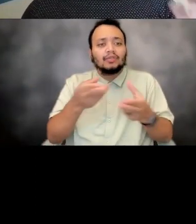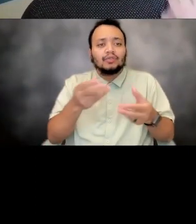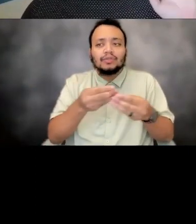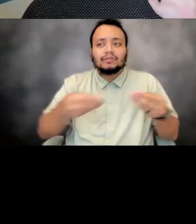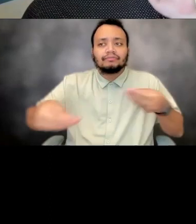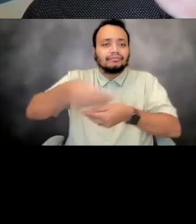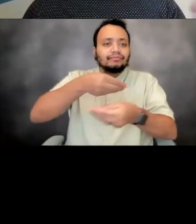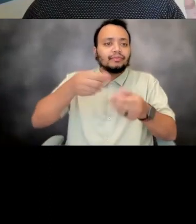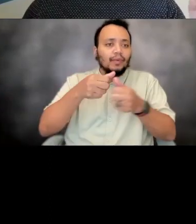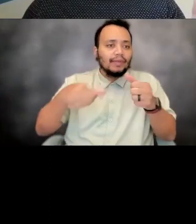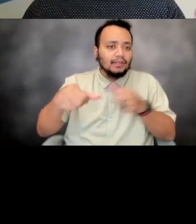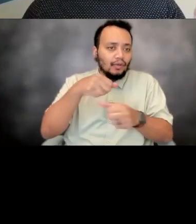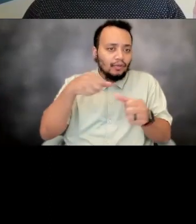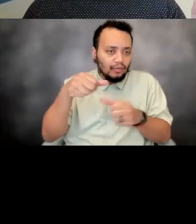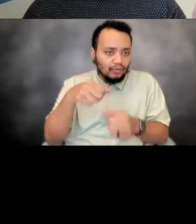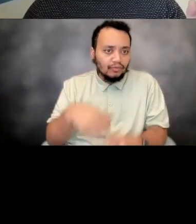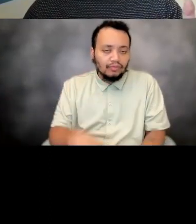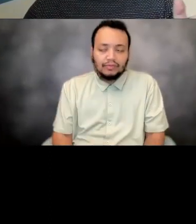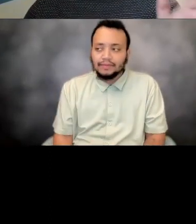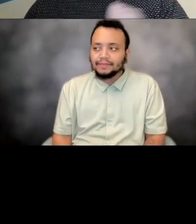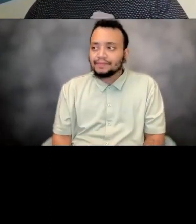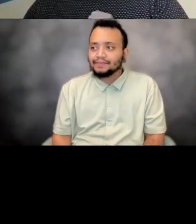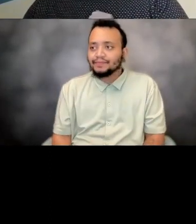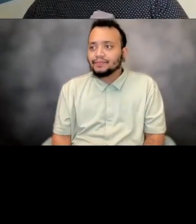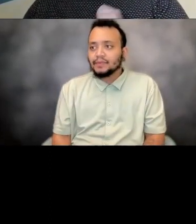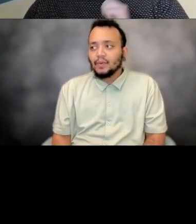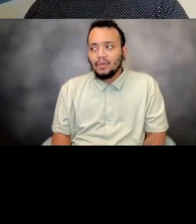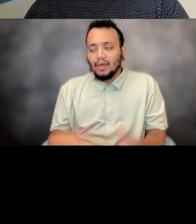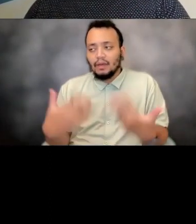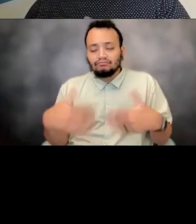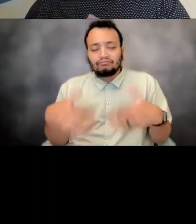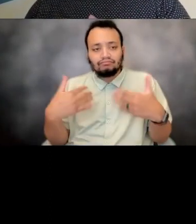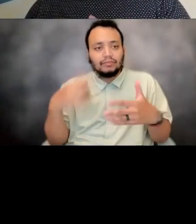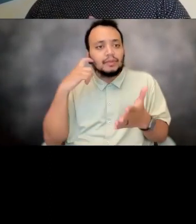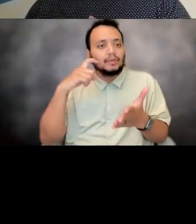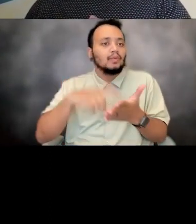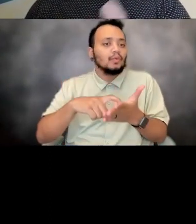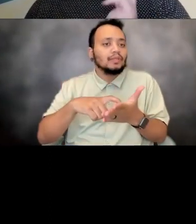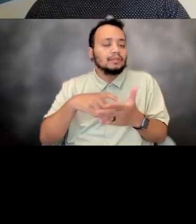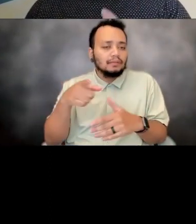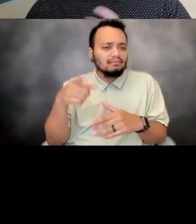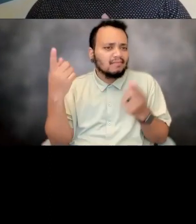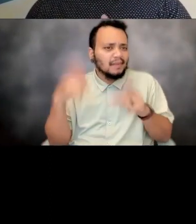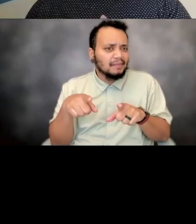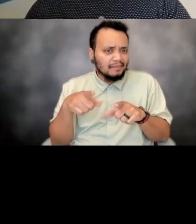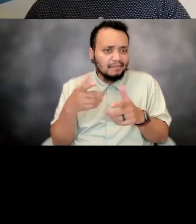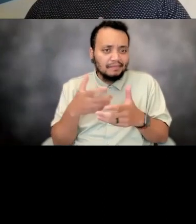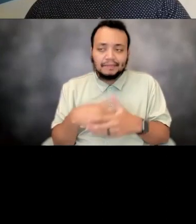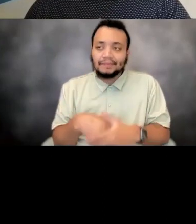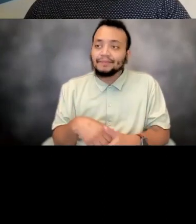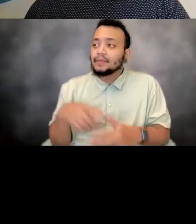These messages were also loud and clear. One person said, "So I advocate for myself